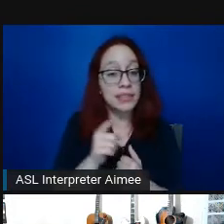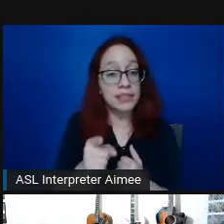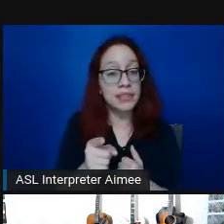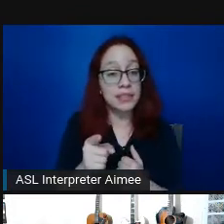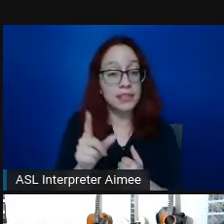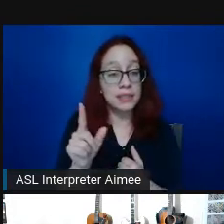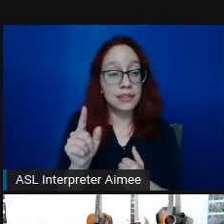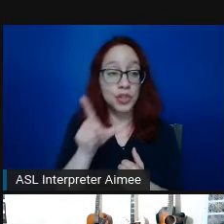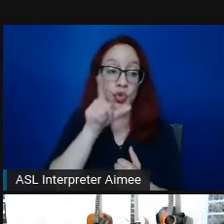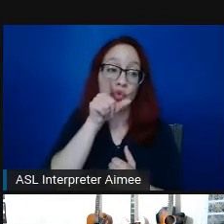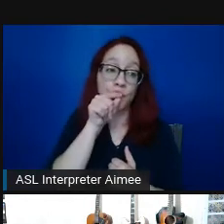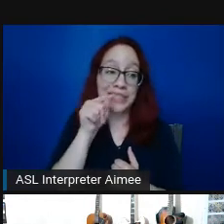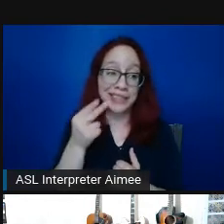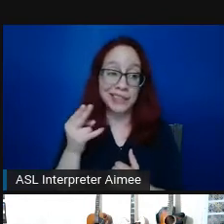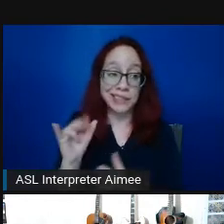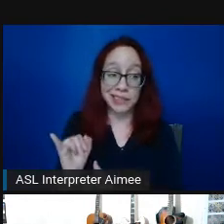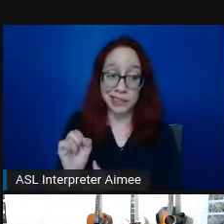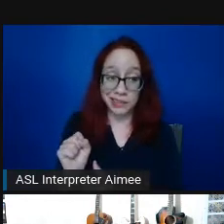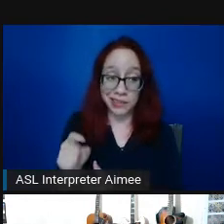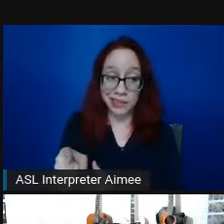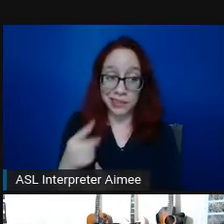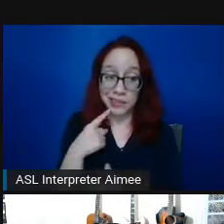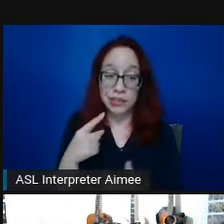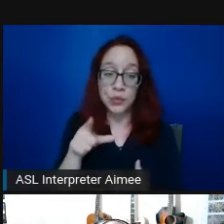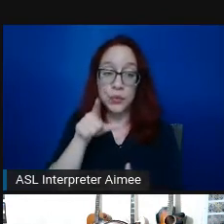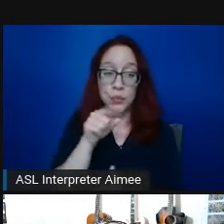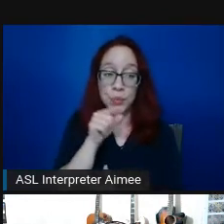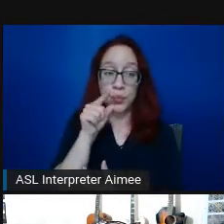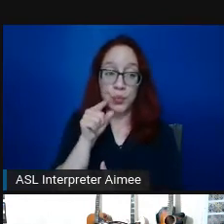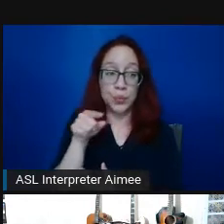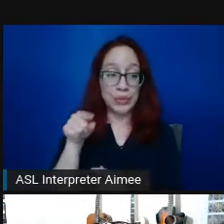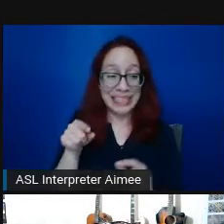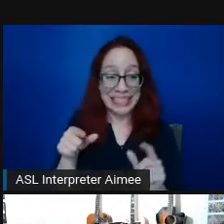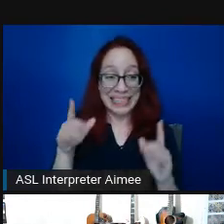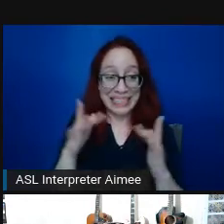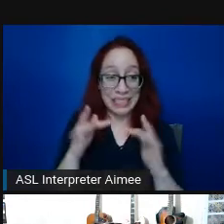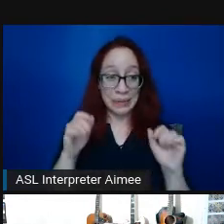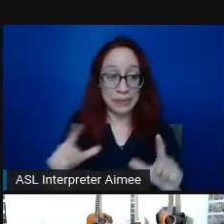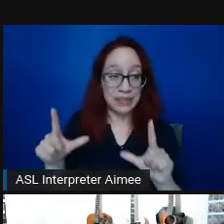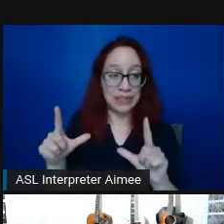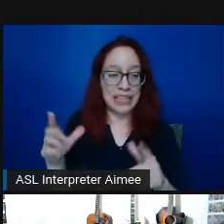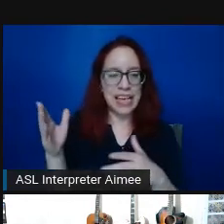What this actually does is it tweets this page so it's like a share thing.